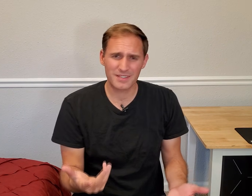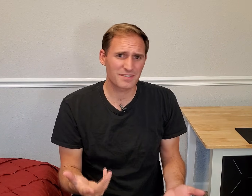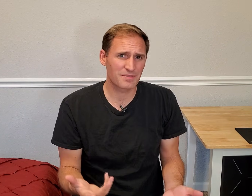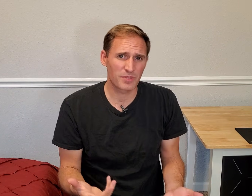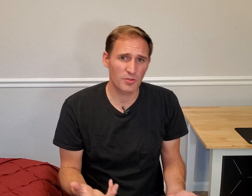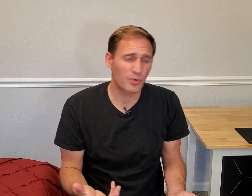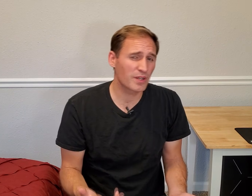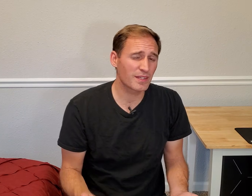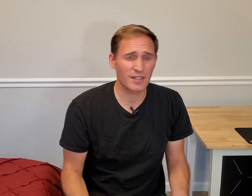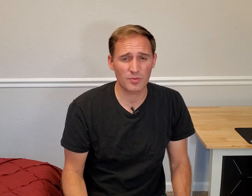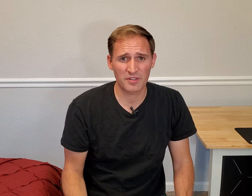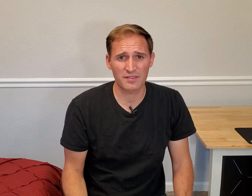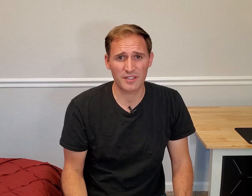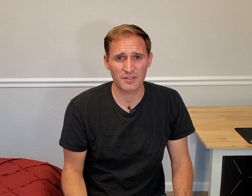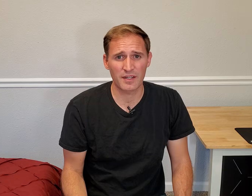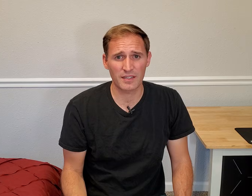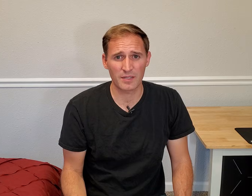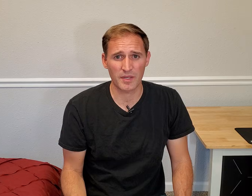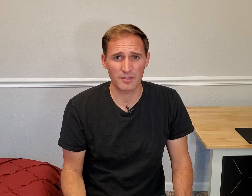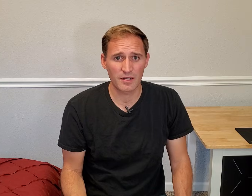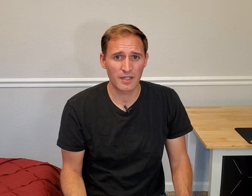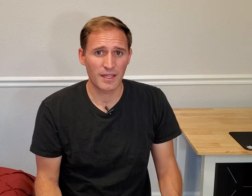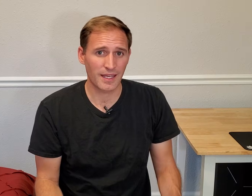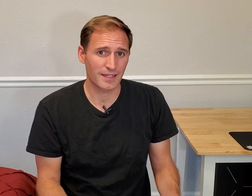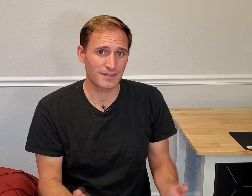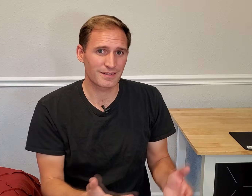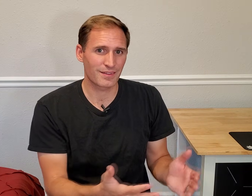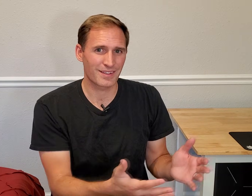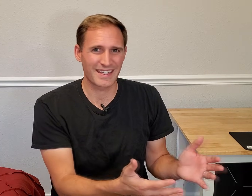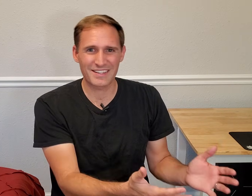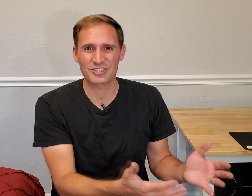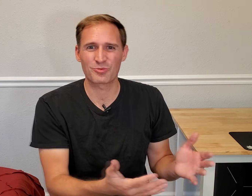just you pointing at the person that you're talking about and the English